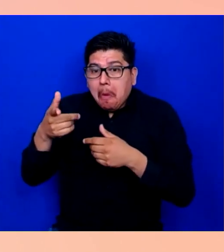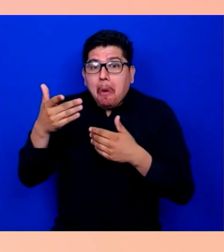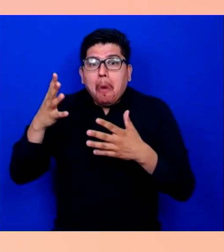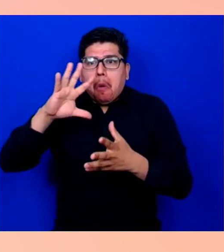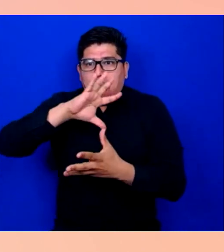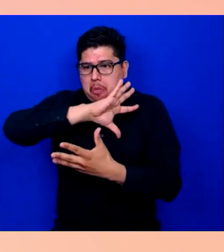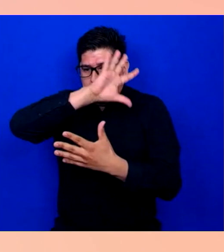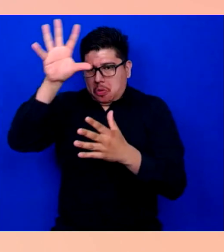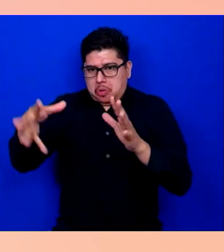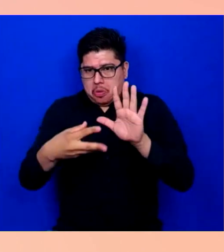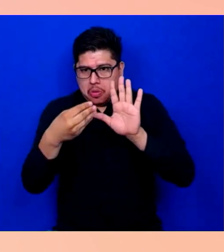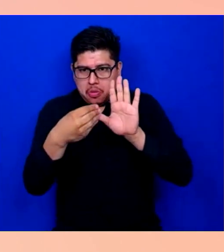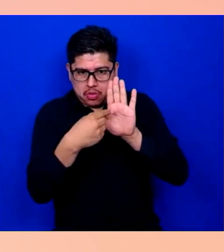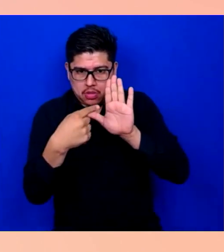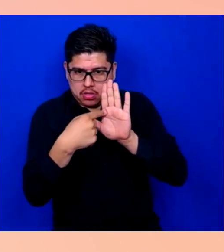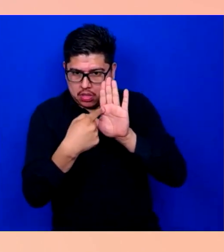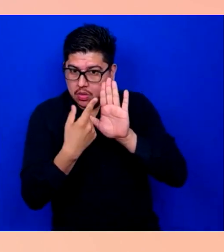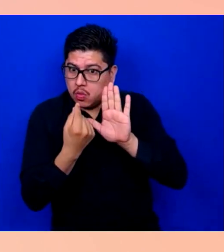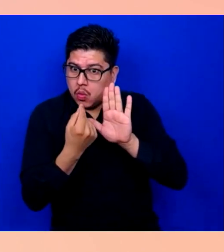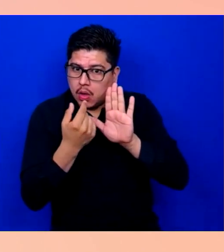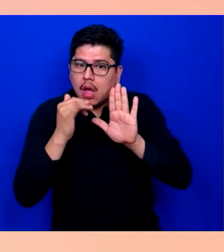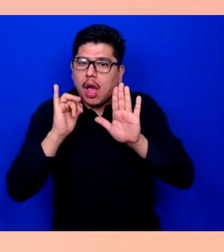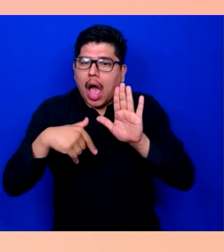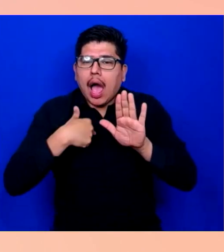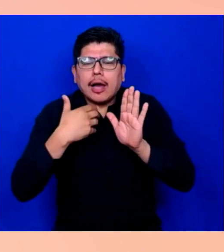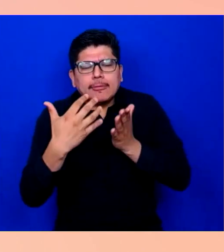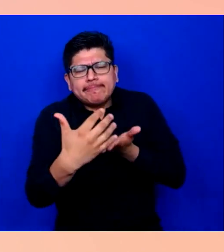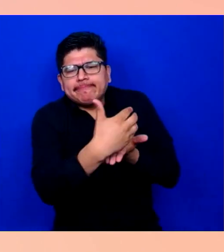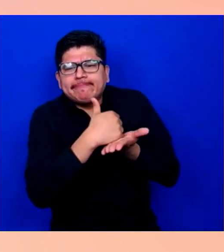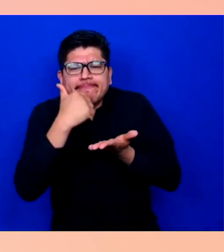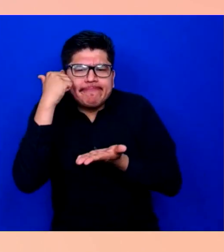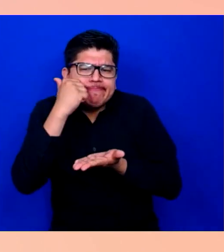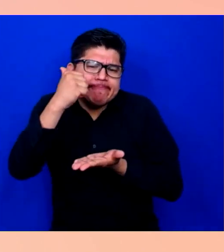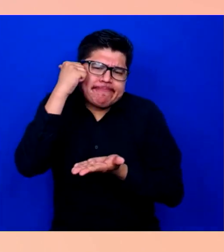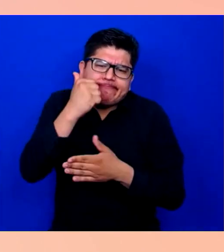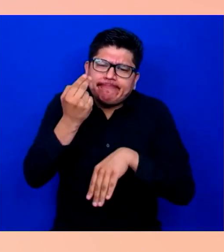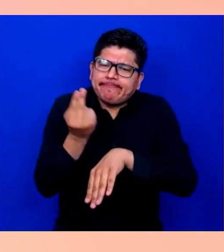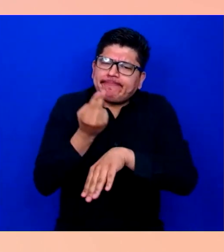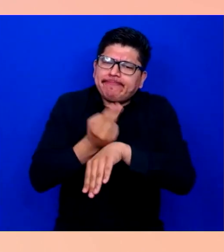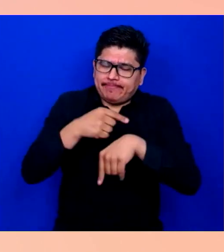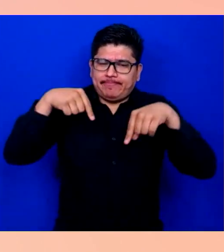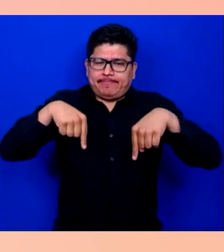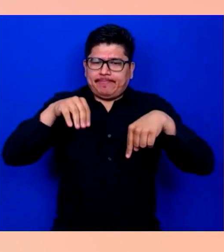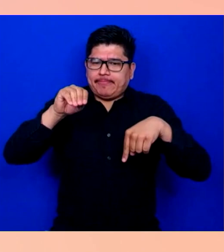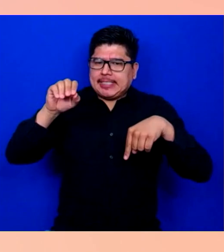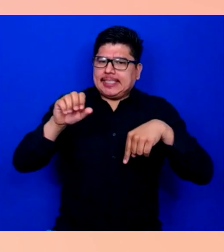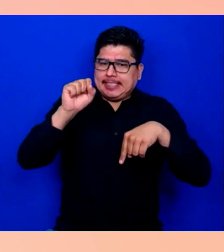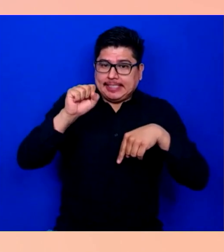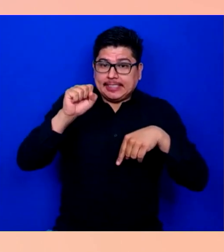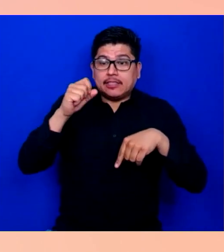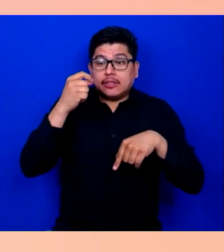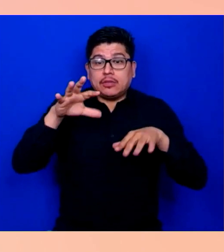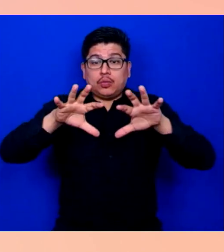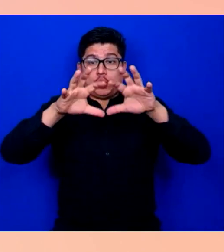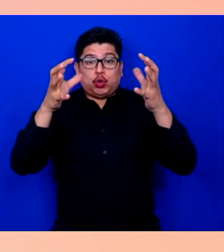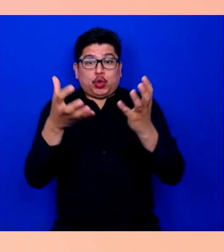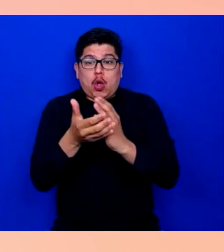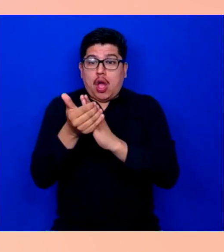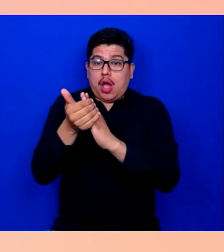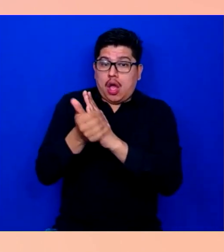That's why Microsoft's upcoming work in work-flow automation across the whole computer experience is so exciting to me.